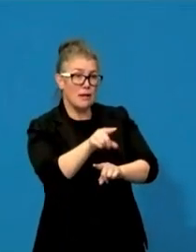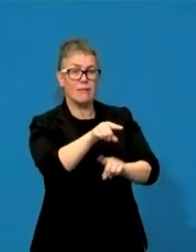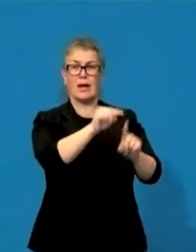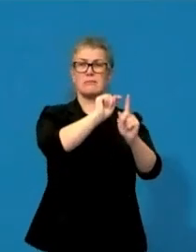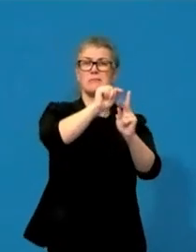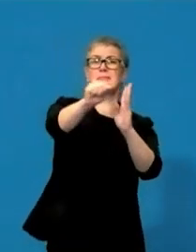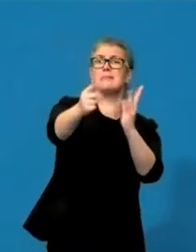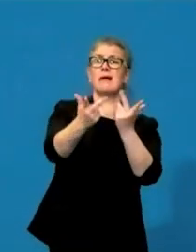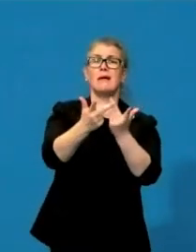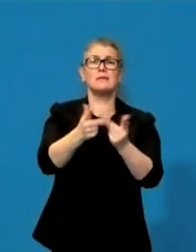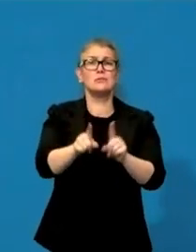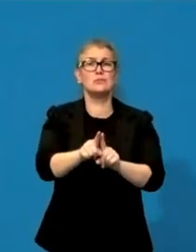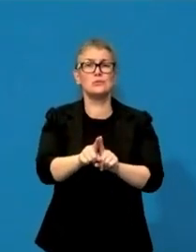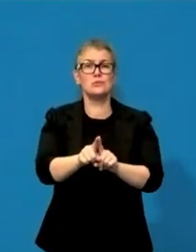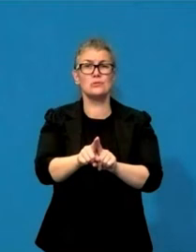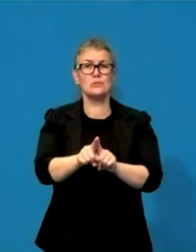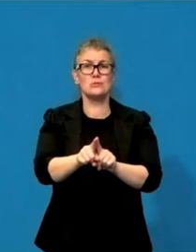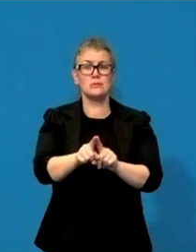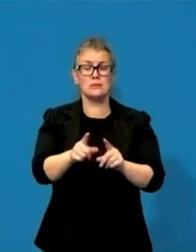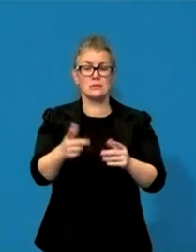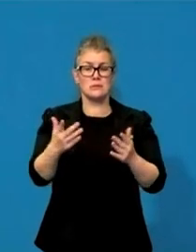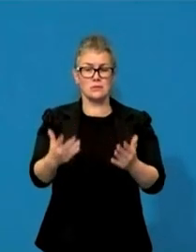those solutions that are promised don't get delivered.